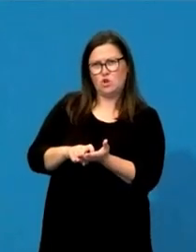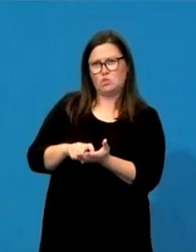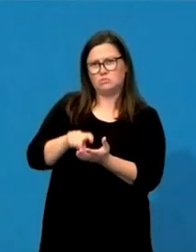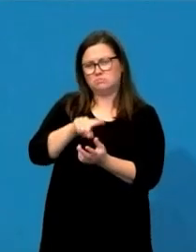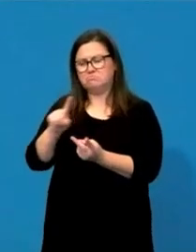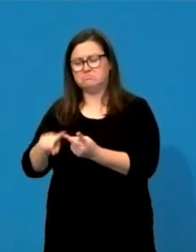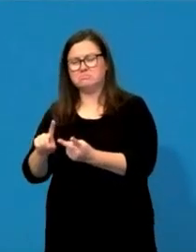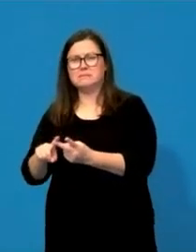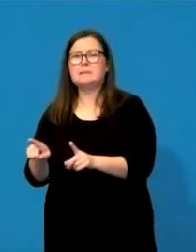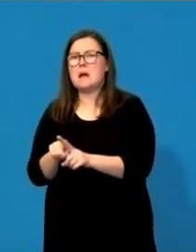Okay.